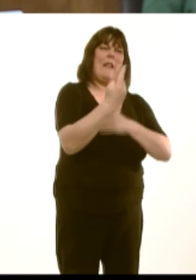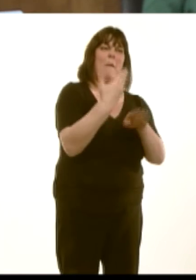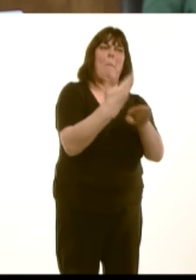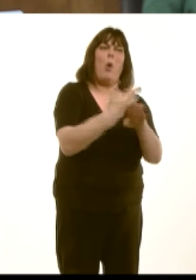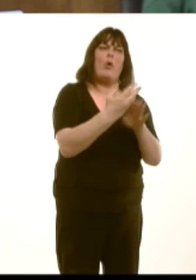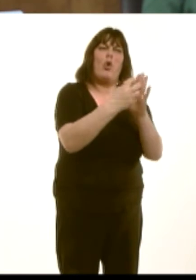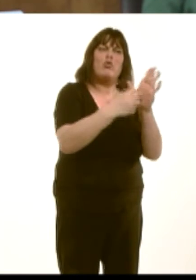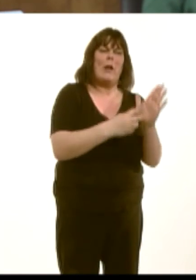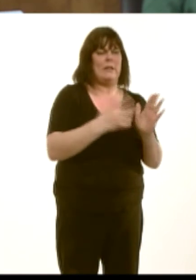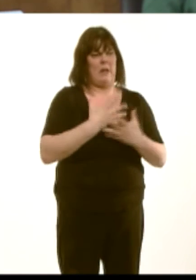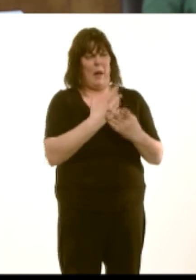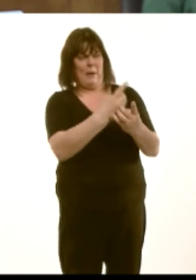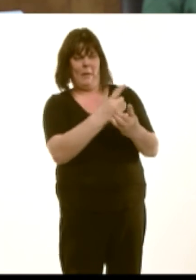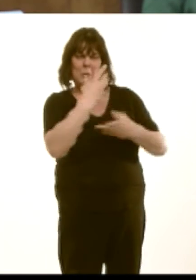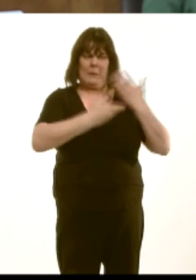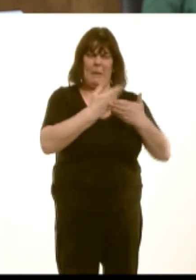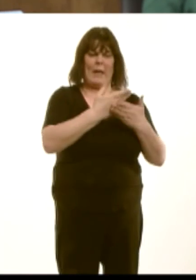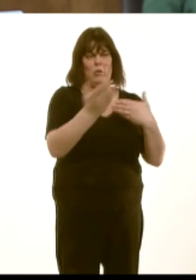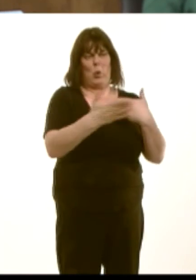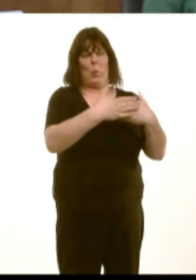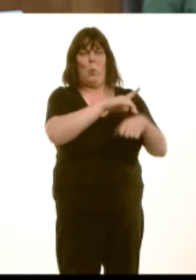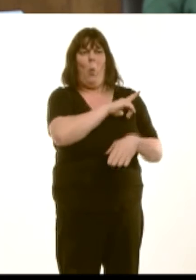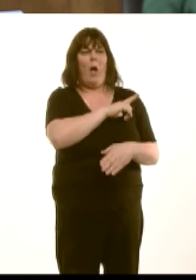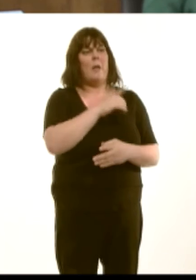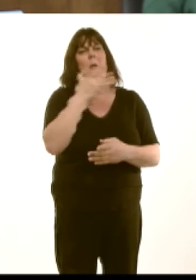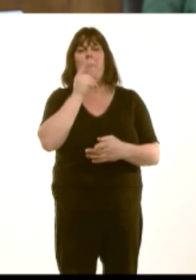I know that, for members of the public, people donít fully appreciate that that is the relationship